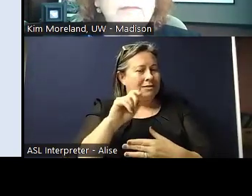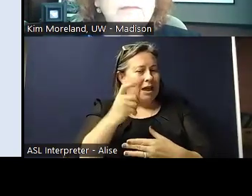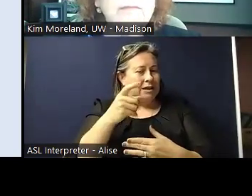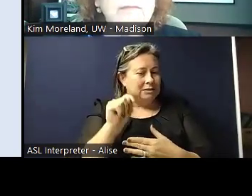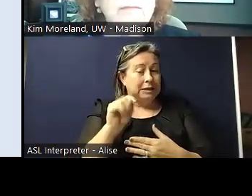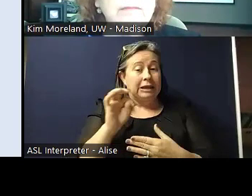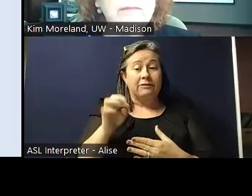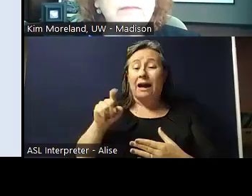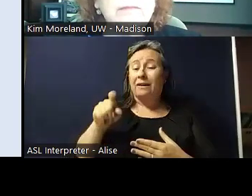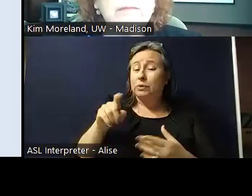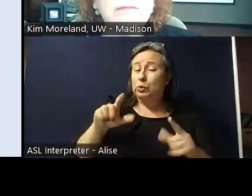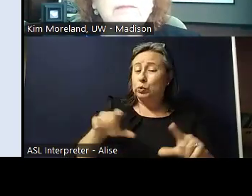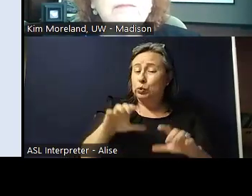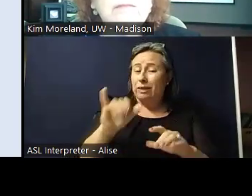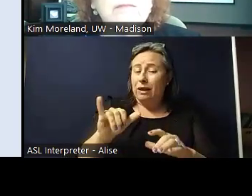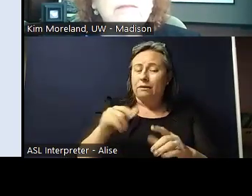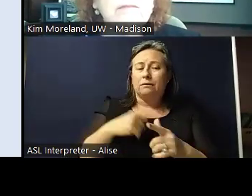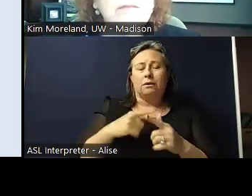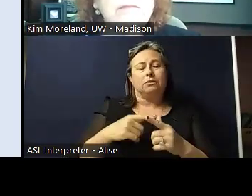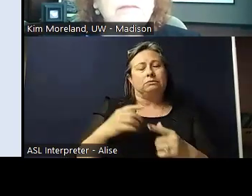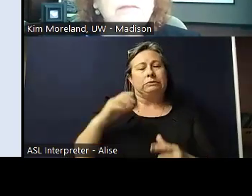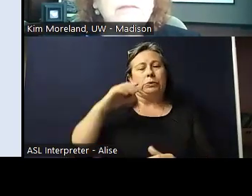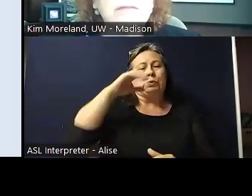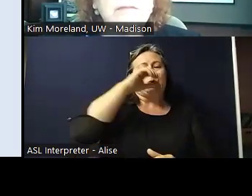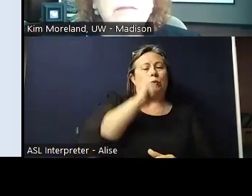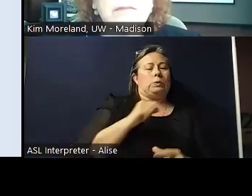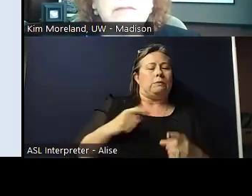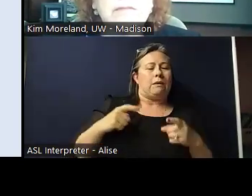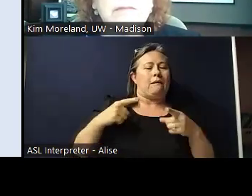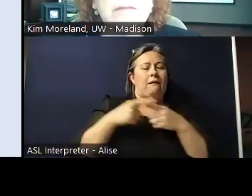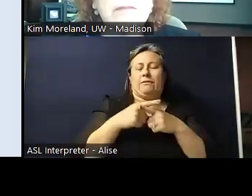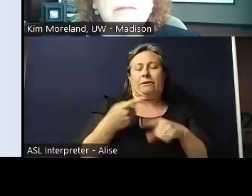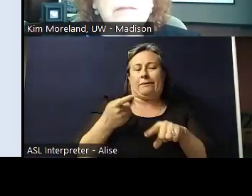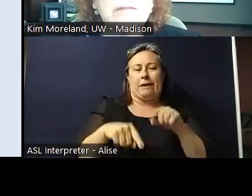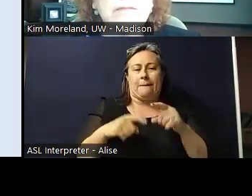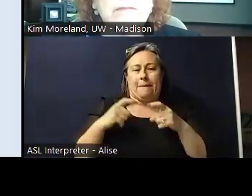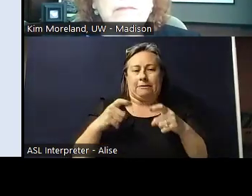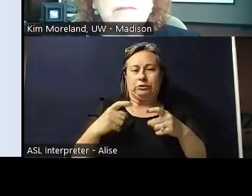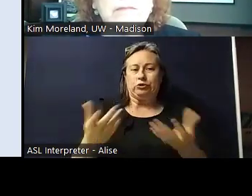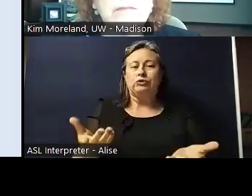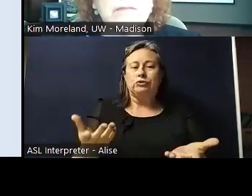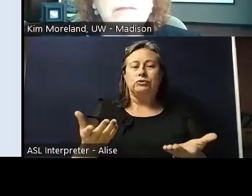we generally assume the conflicts are not manageable, which can sometimes